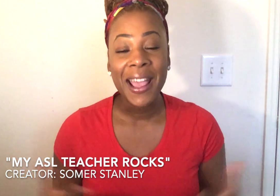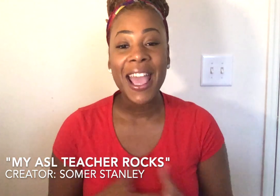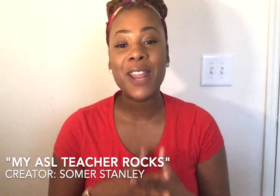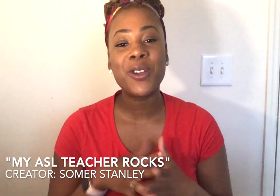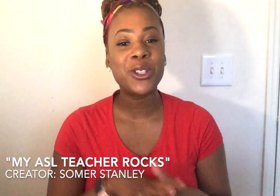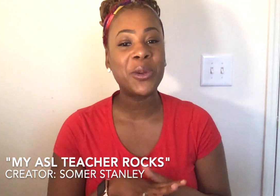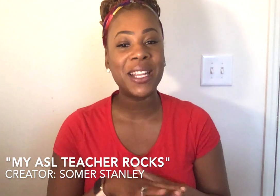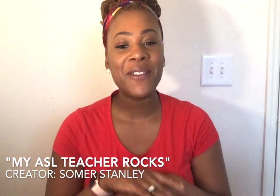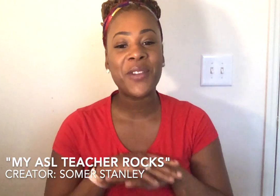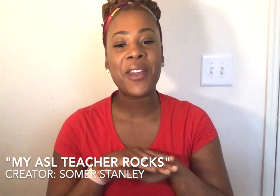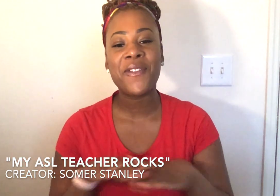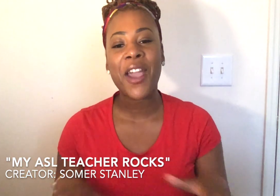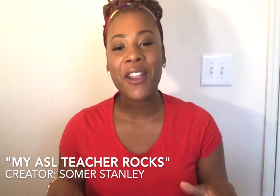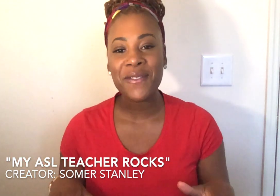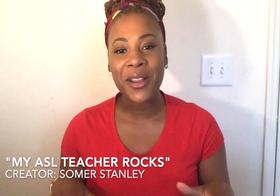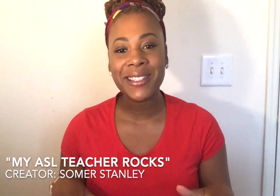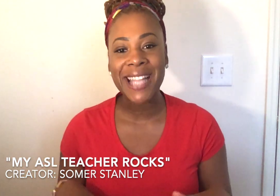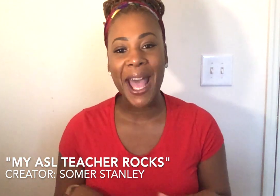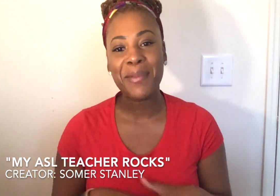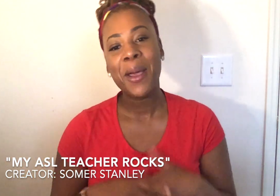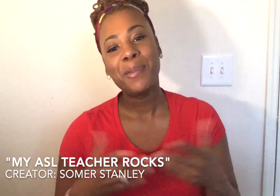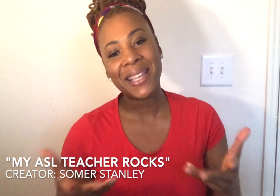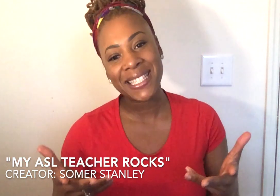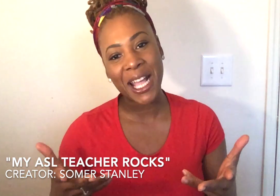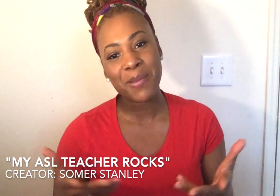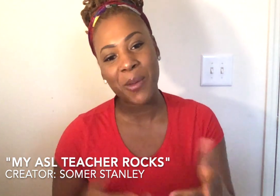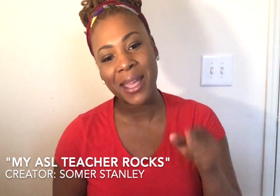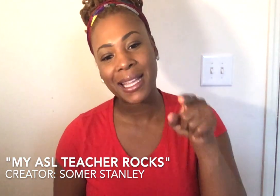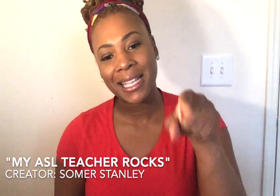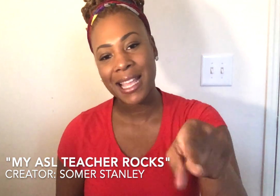if you're tuning in for the very first time please take a moment and click that